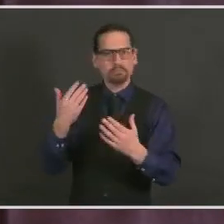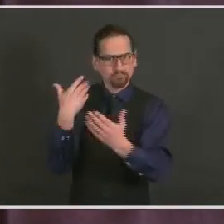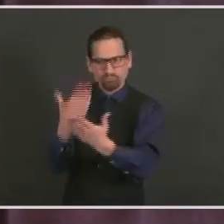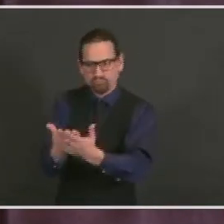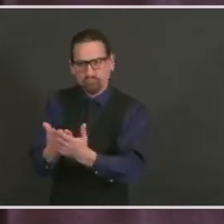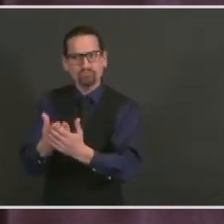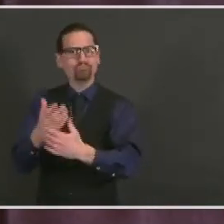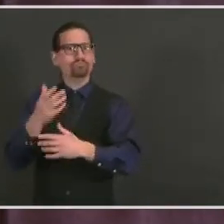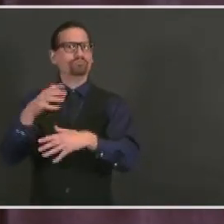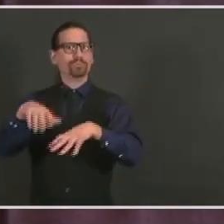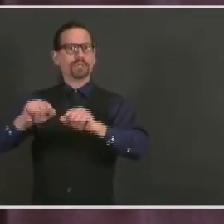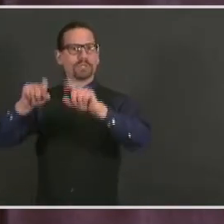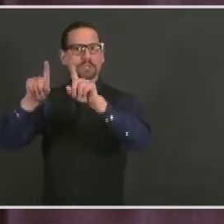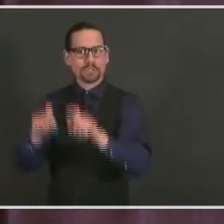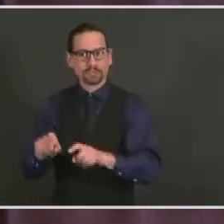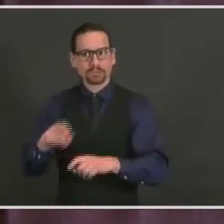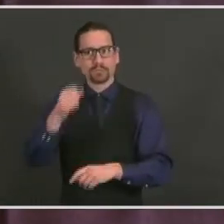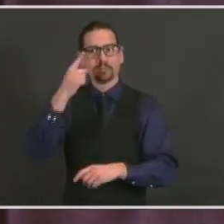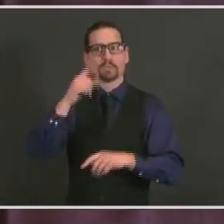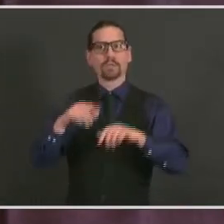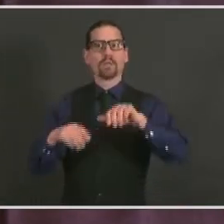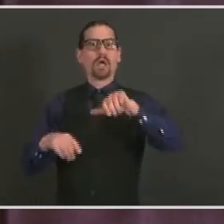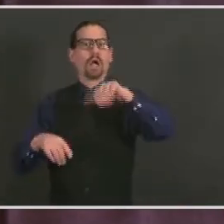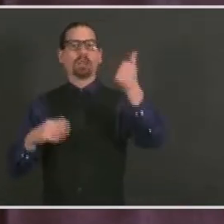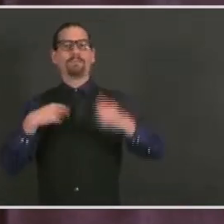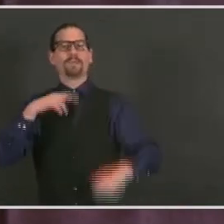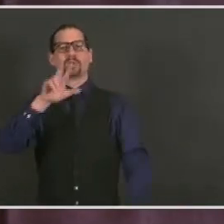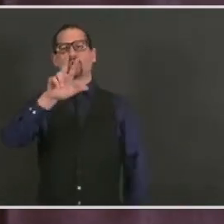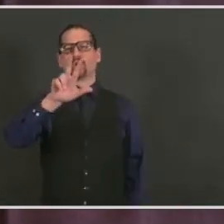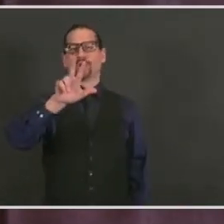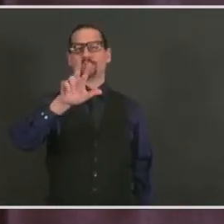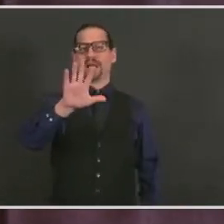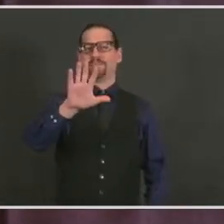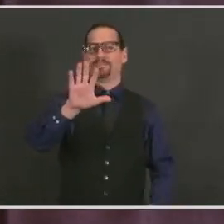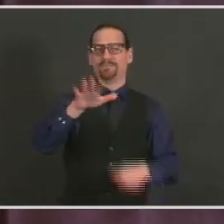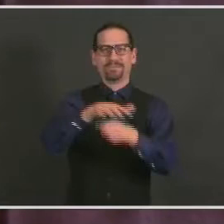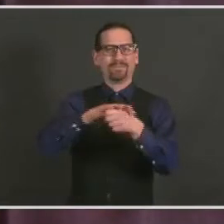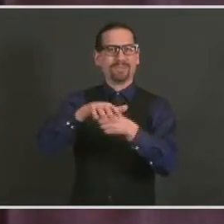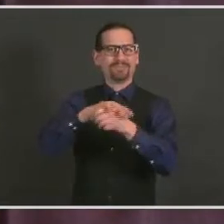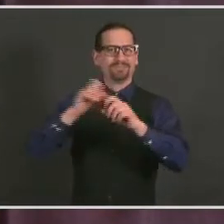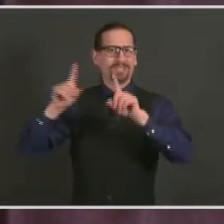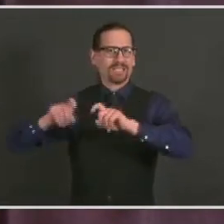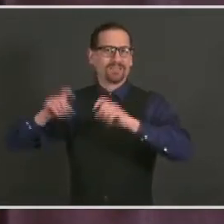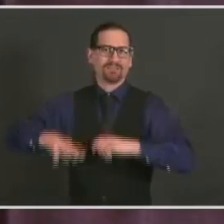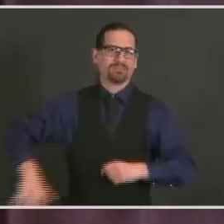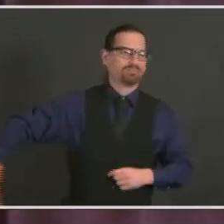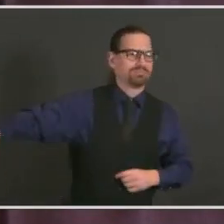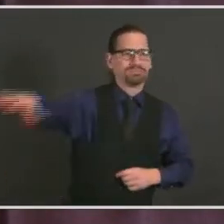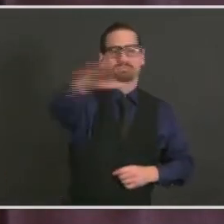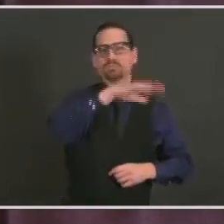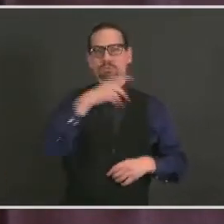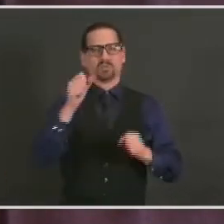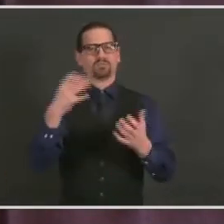WALK-UP SITE AS WELL. TO INCREASE ACCESSIBILITY. FOR